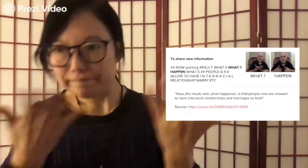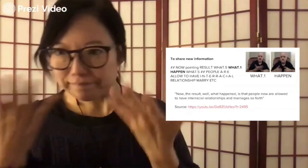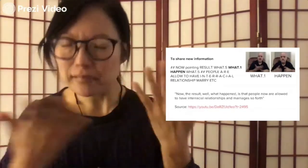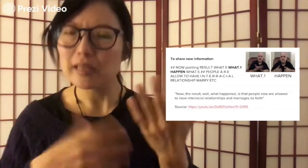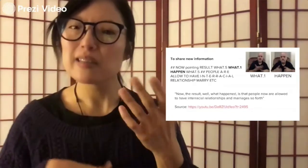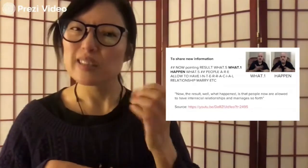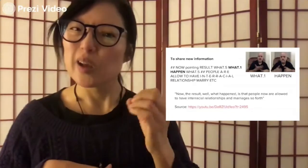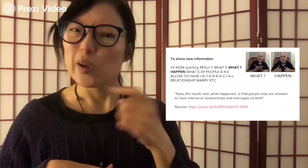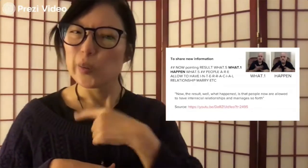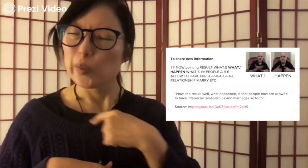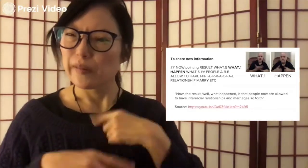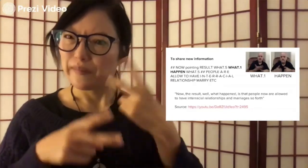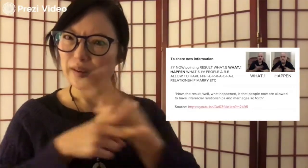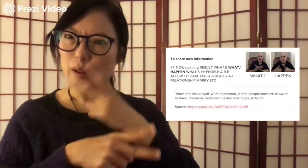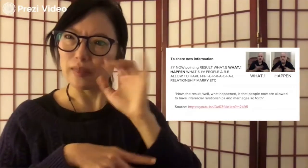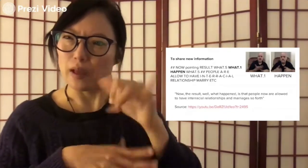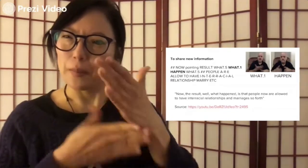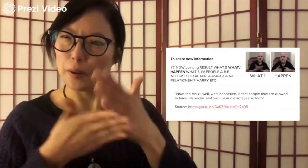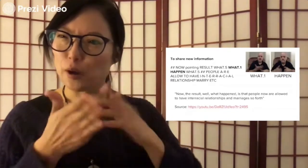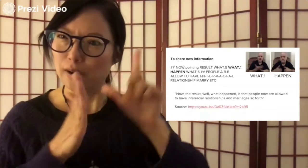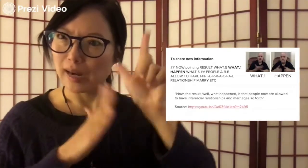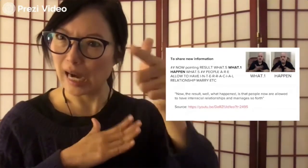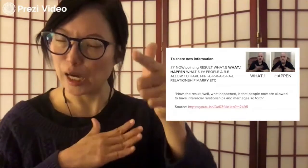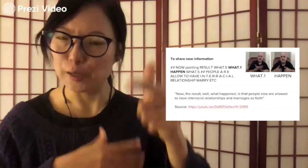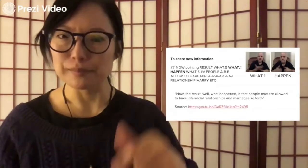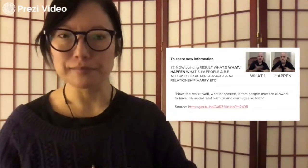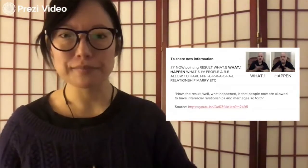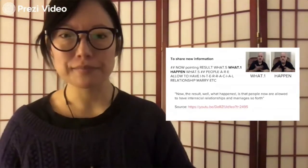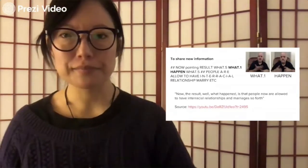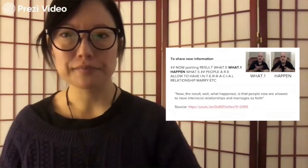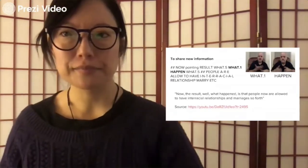type of pause. We weren't sure, but we'll have to revisit that later.